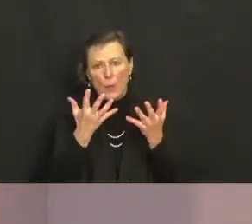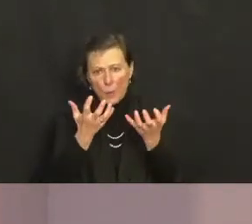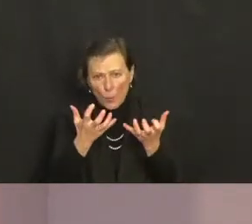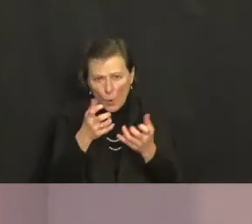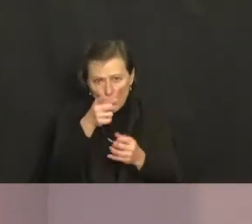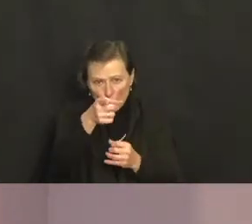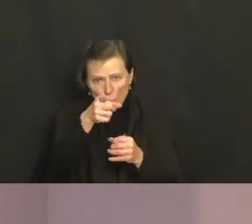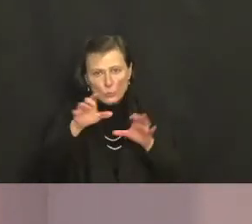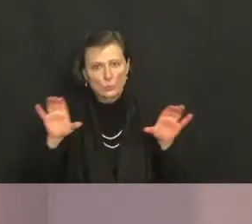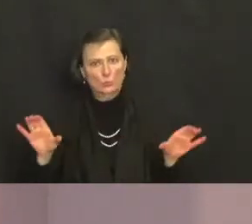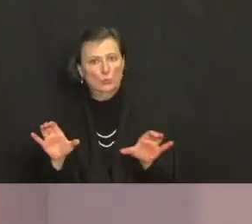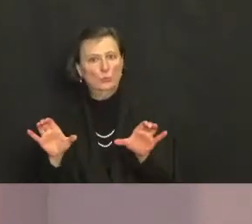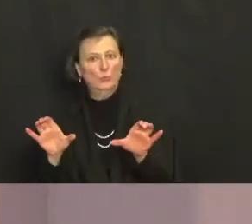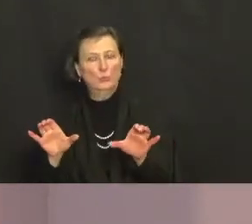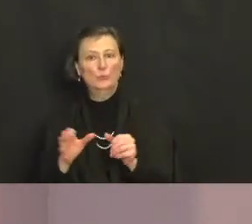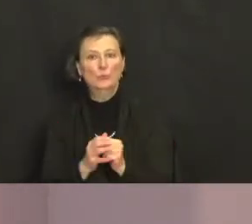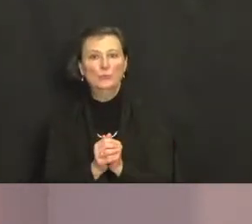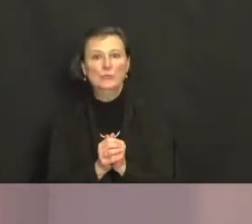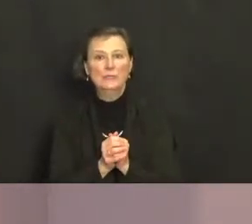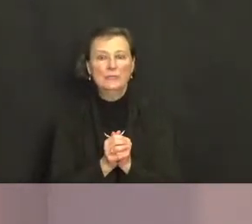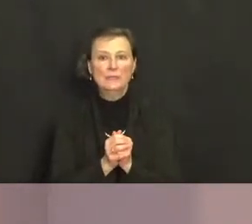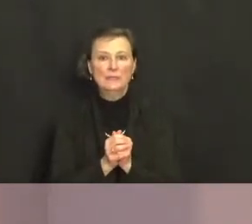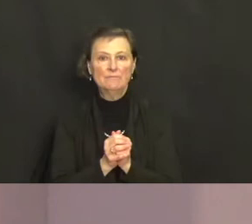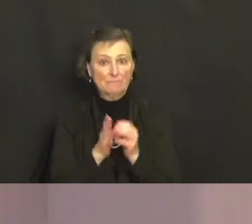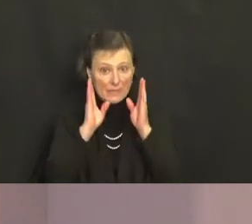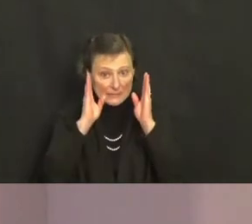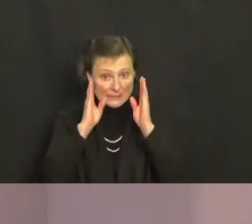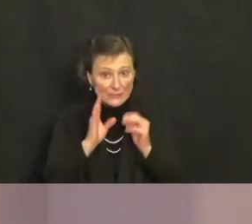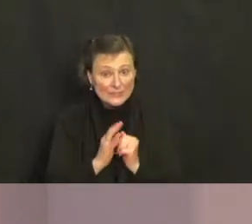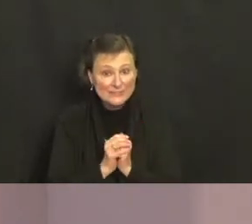Pay attention.